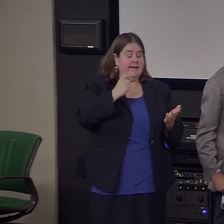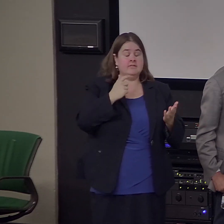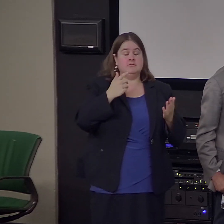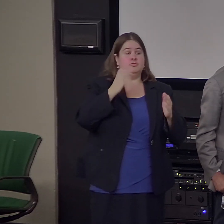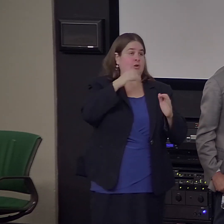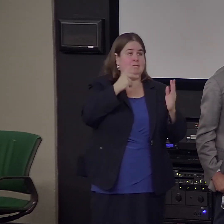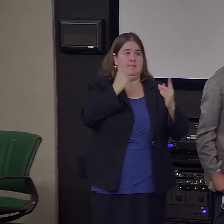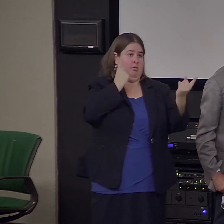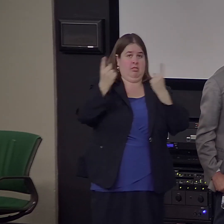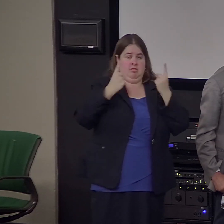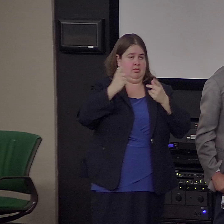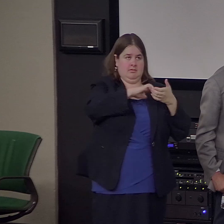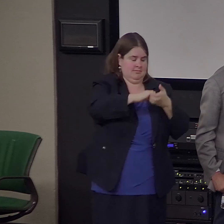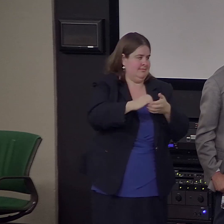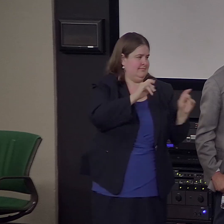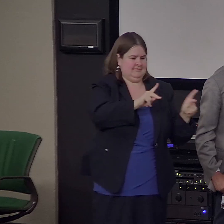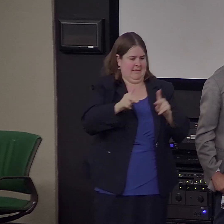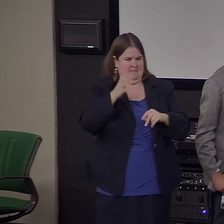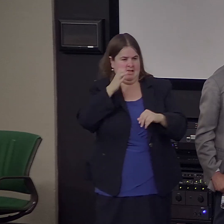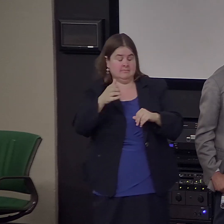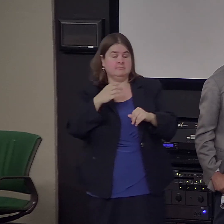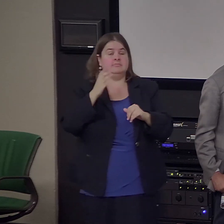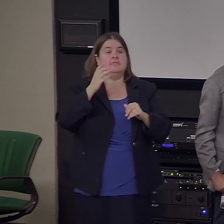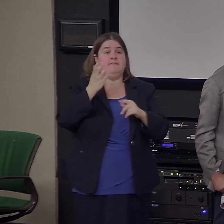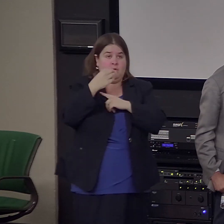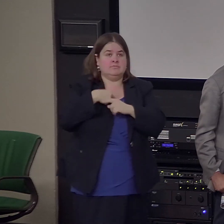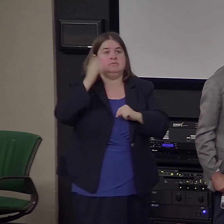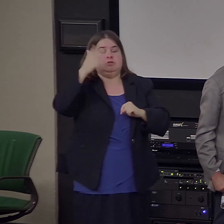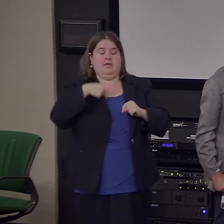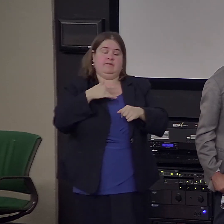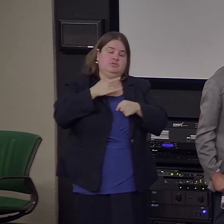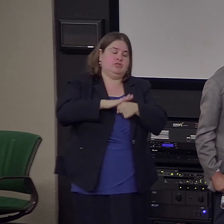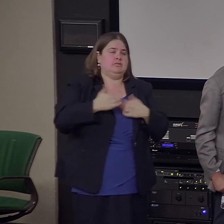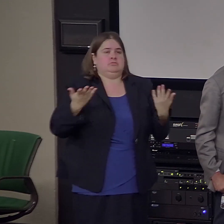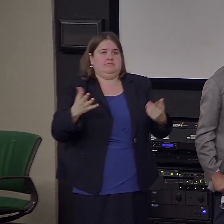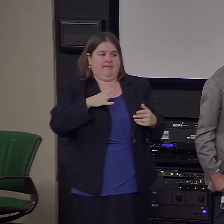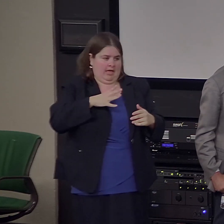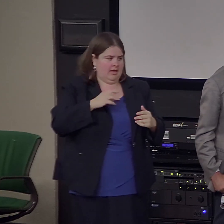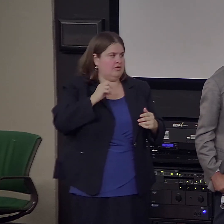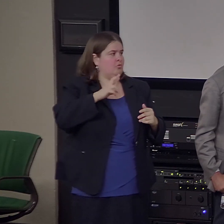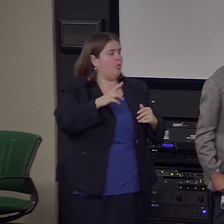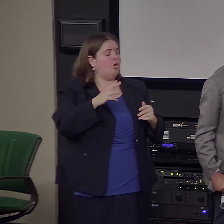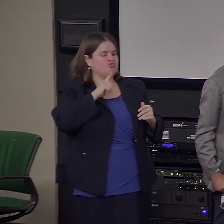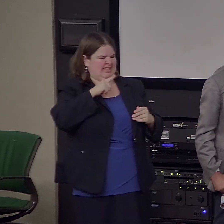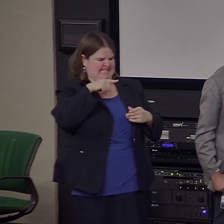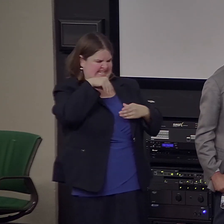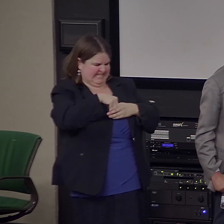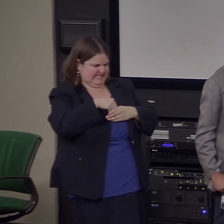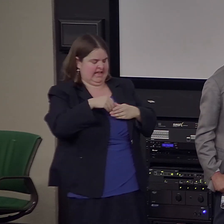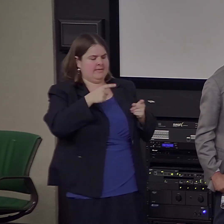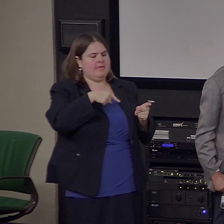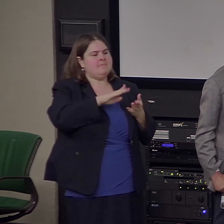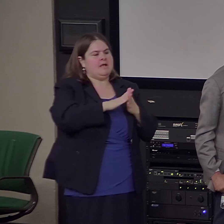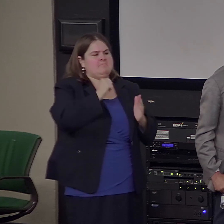or is it really a physiological change that makes them insensitive to situations that should stress them